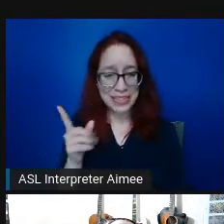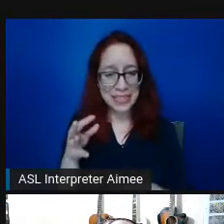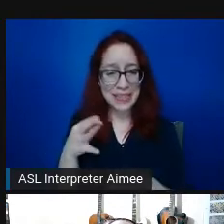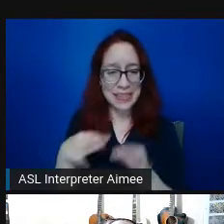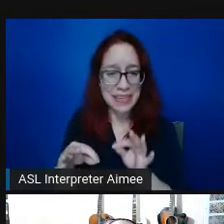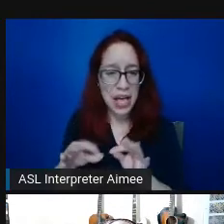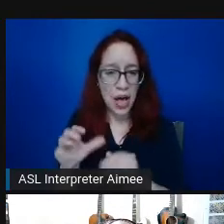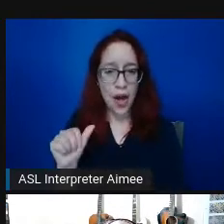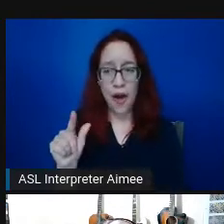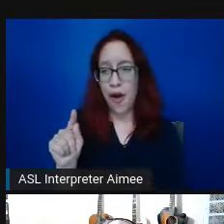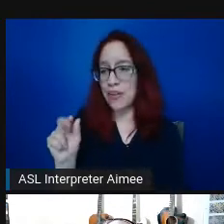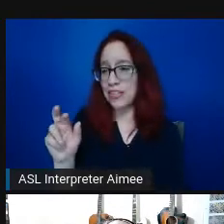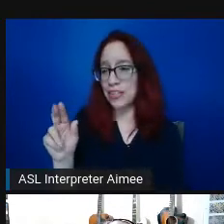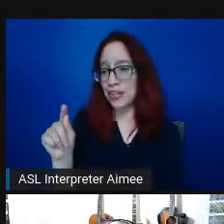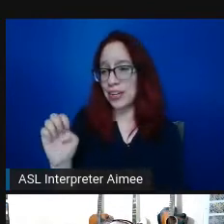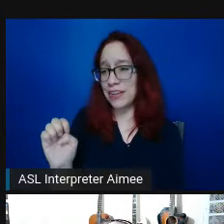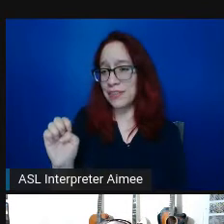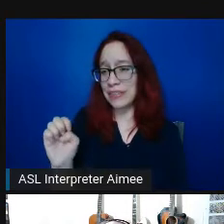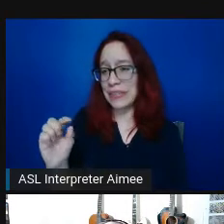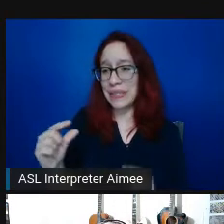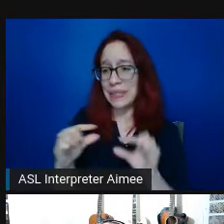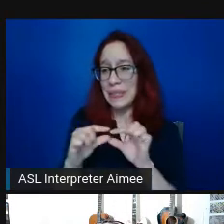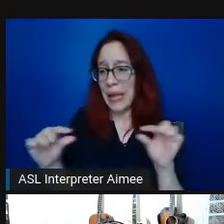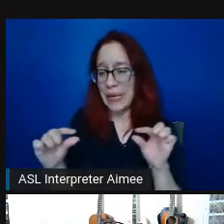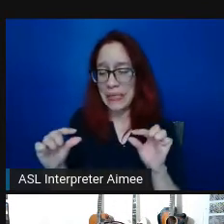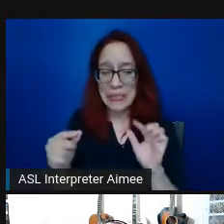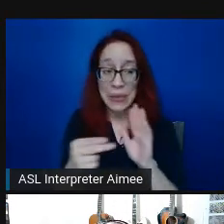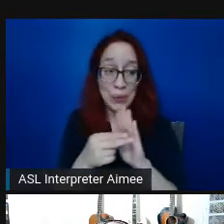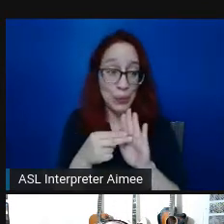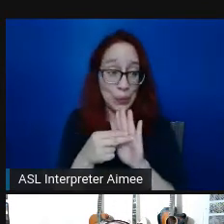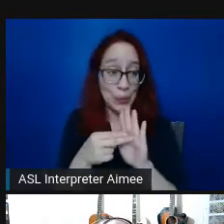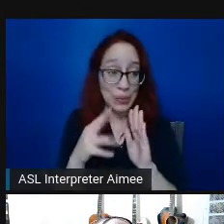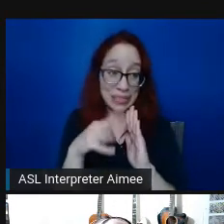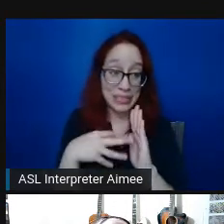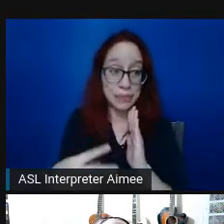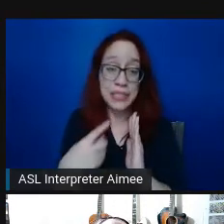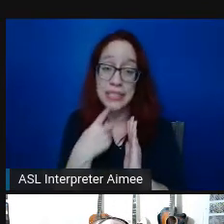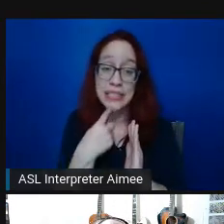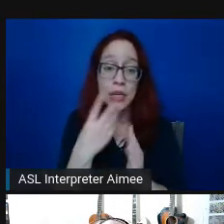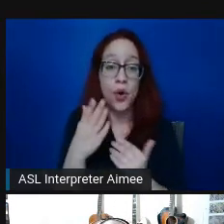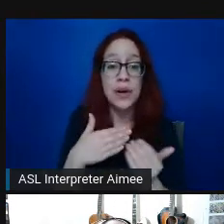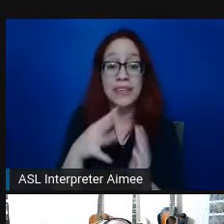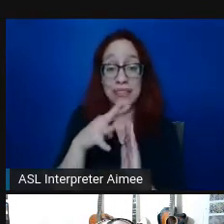It's basically a label that you can set on the table to say what this table is showing you.